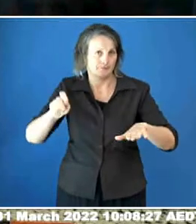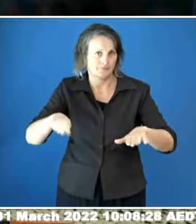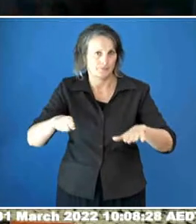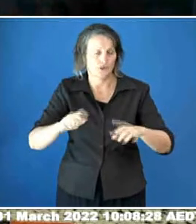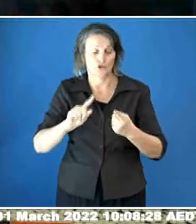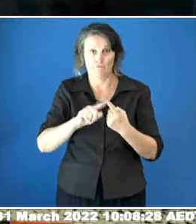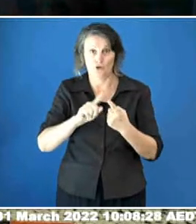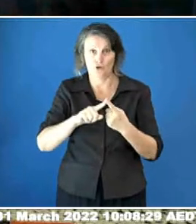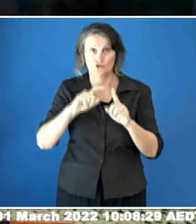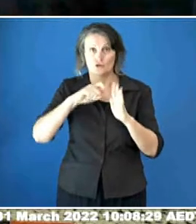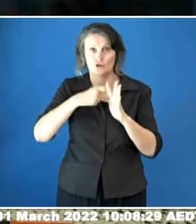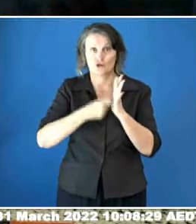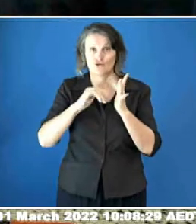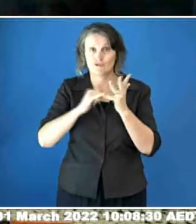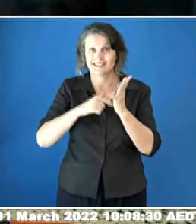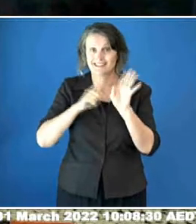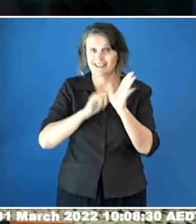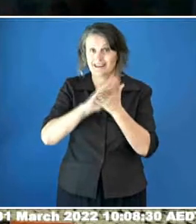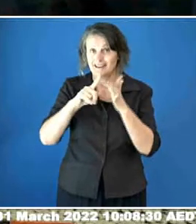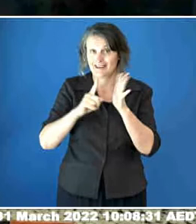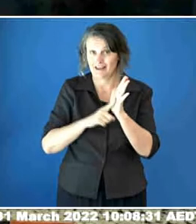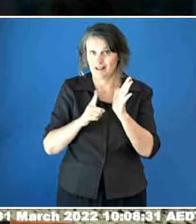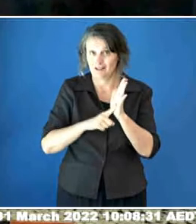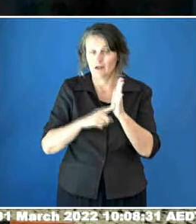You have an audio recording and a transcript of the recording.